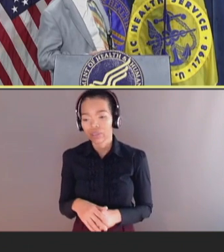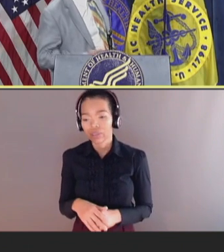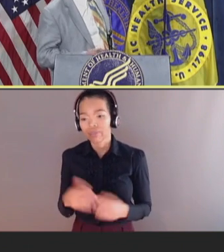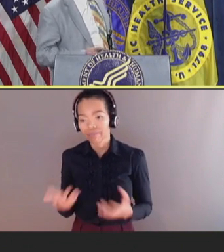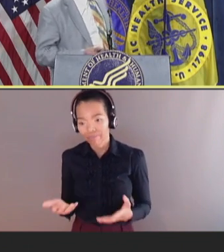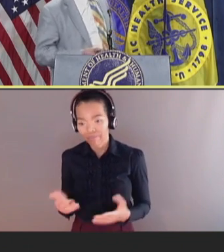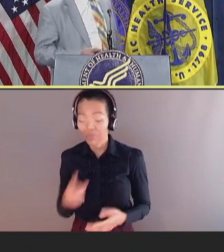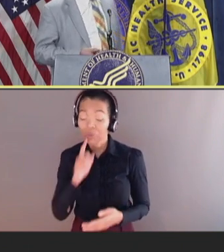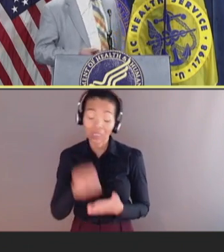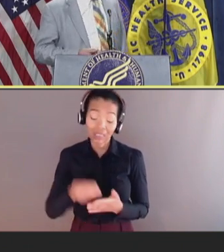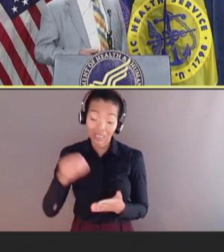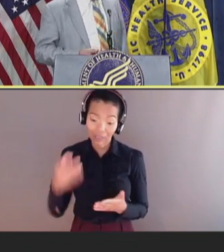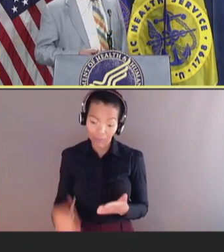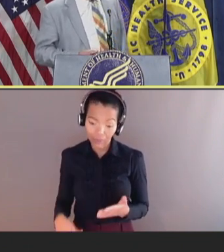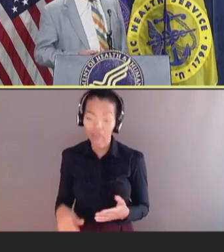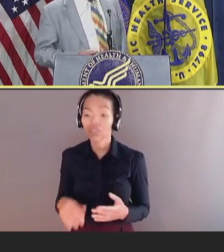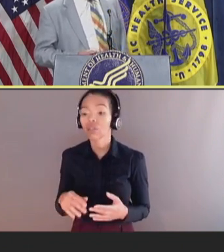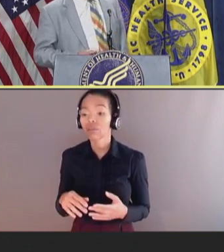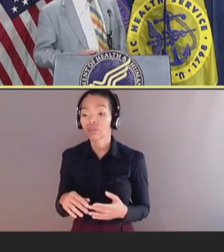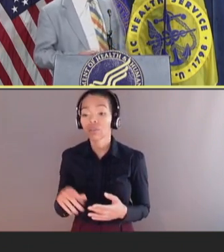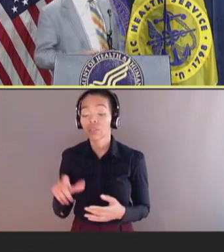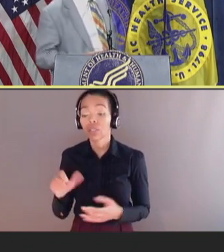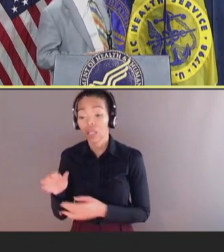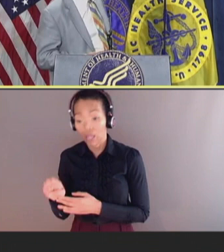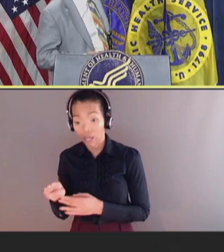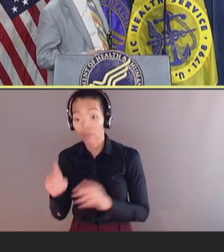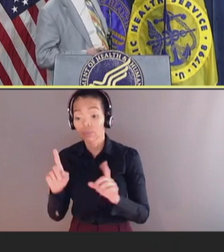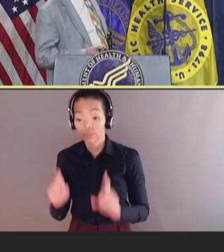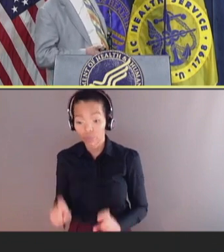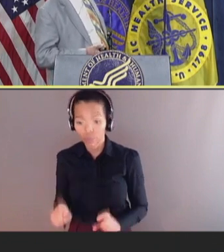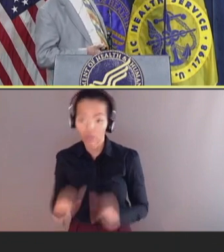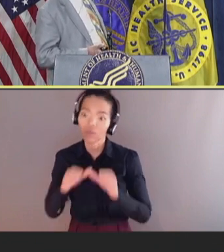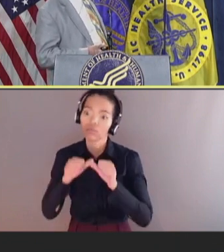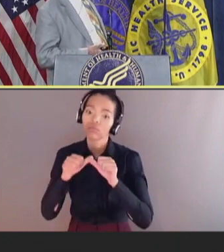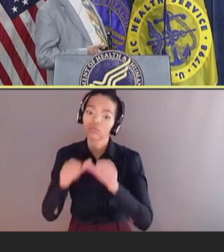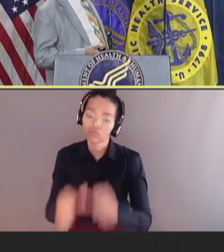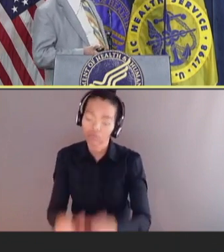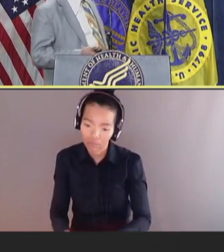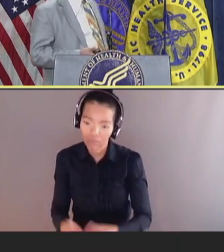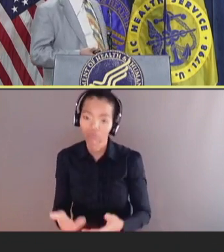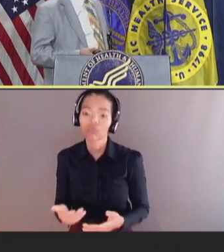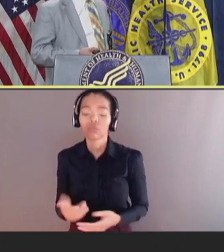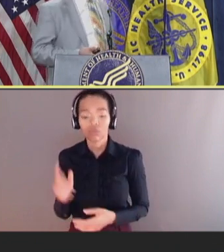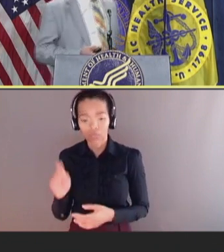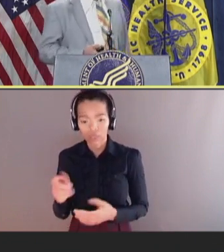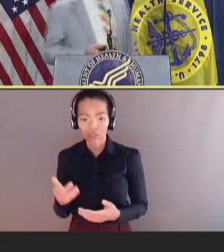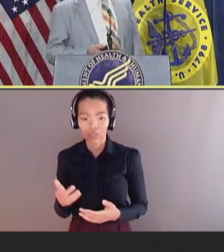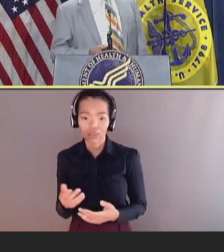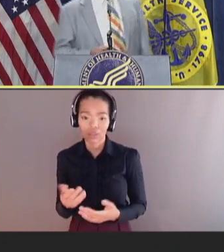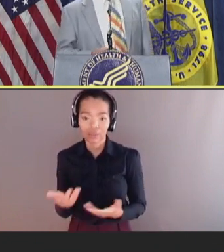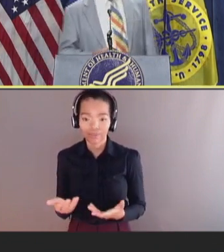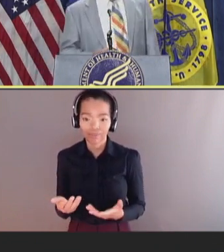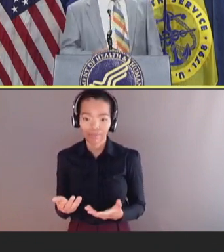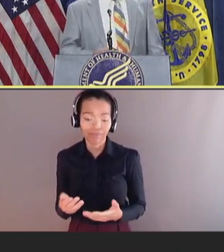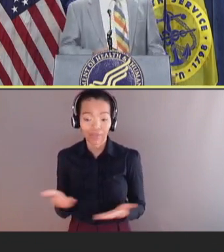prolonged clinical trials that are required. And we don't have as much disease here as